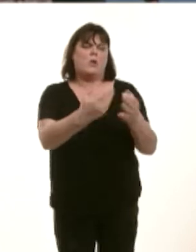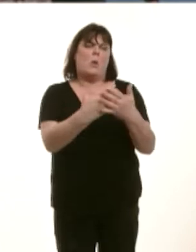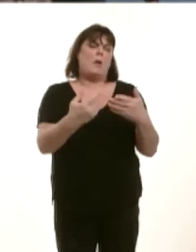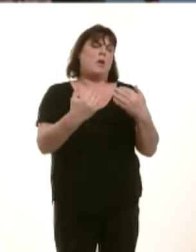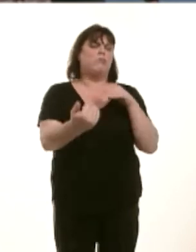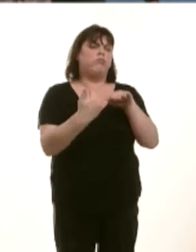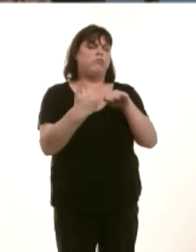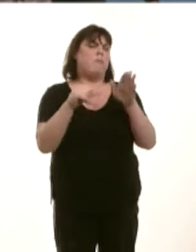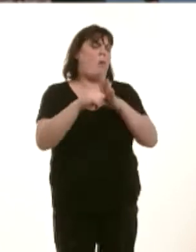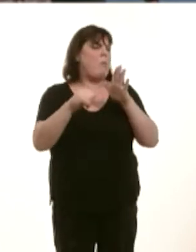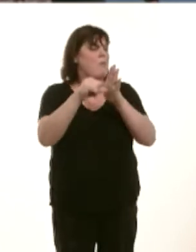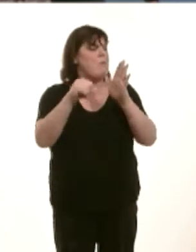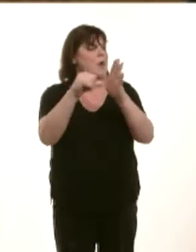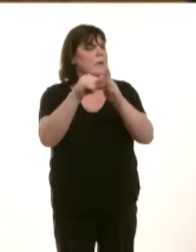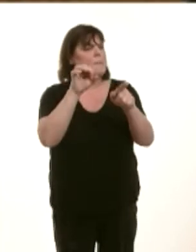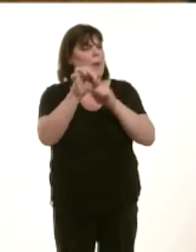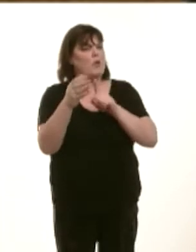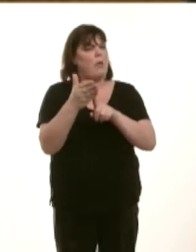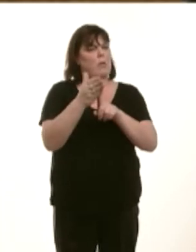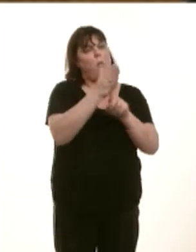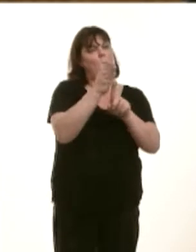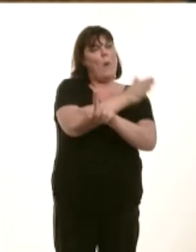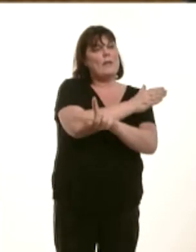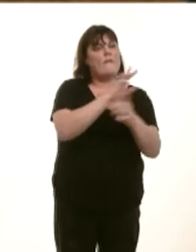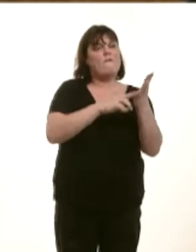chaos to the western Vale of Glamorgan? Carwyn Jones: It is very difficult; as somebody